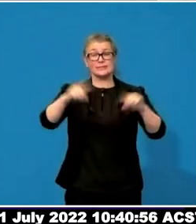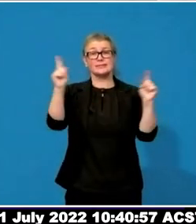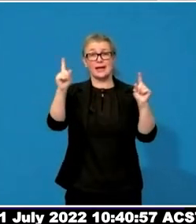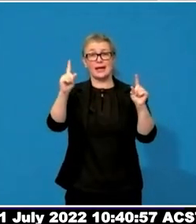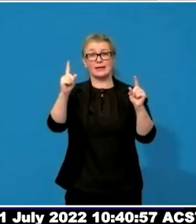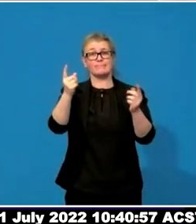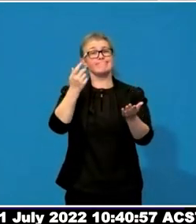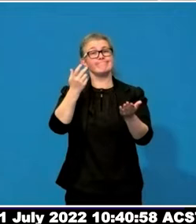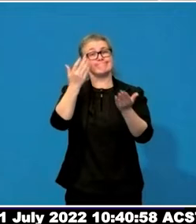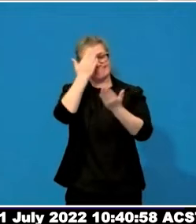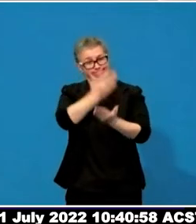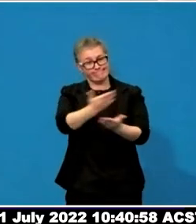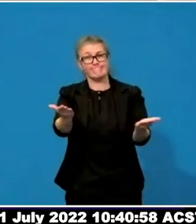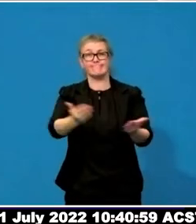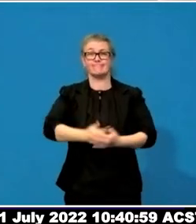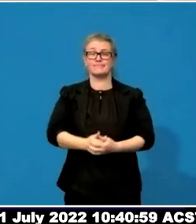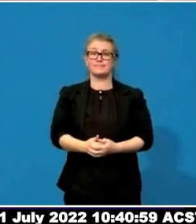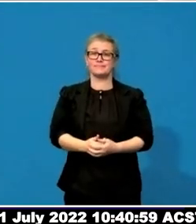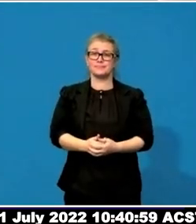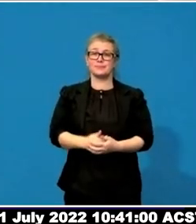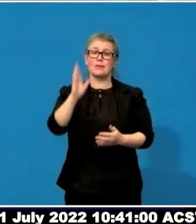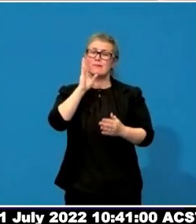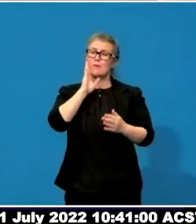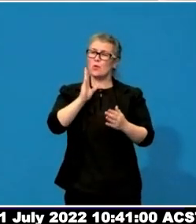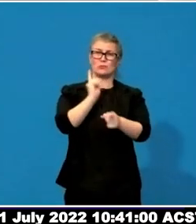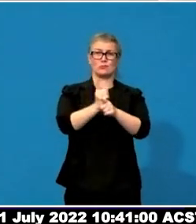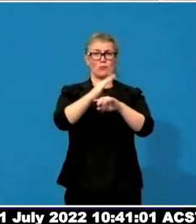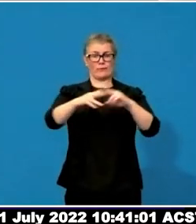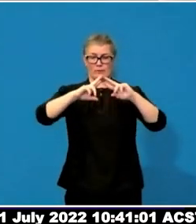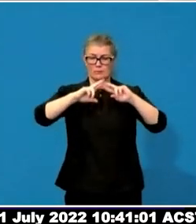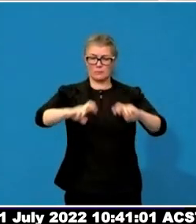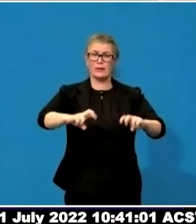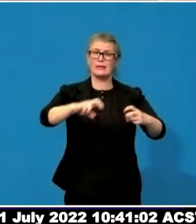Before addressing the issues to be explored in this hearing, I must mention to people